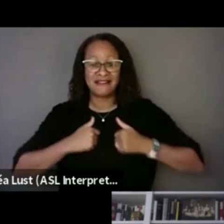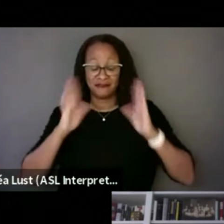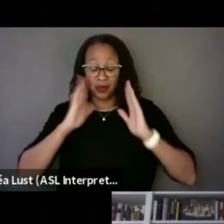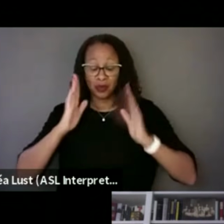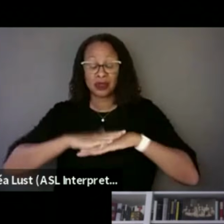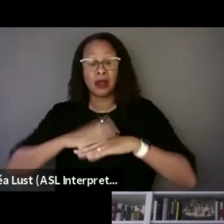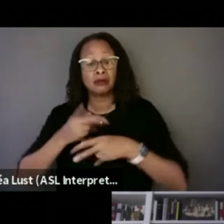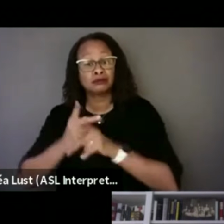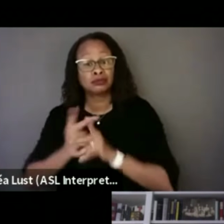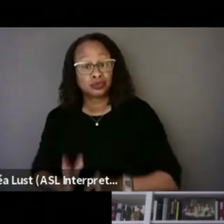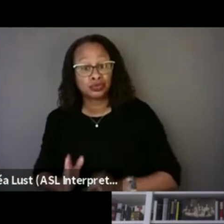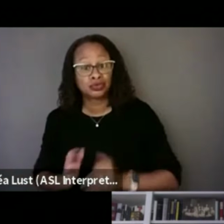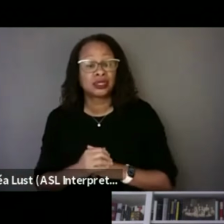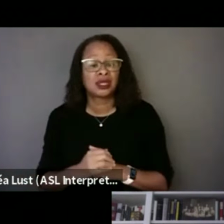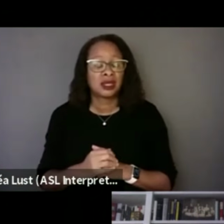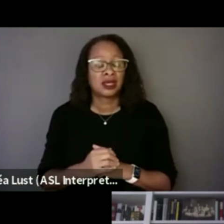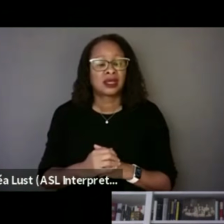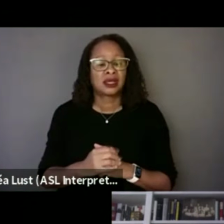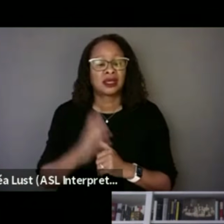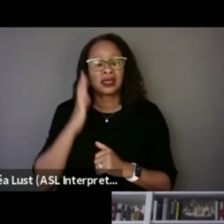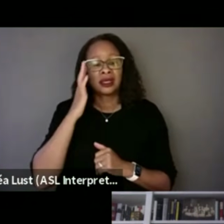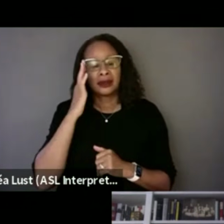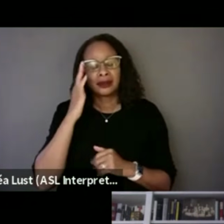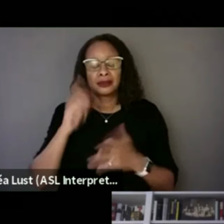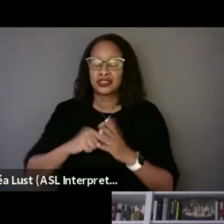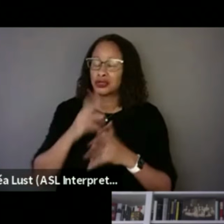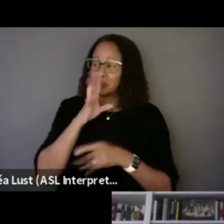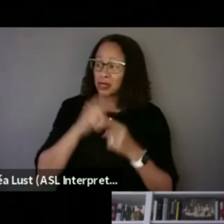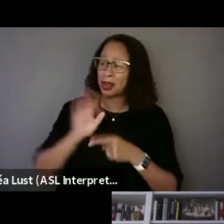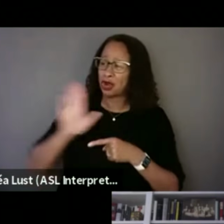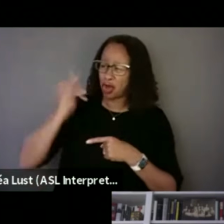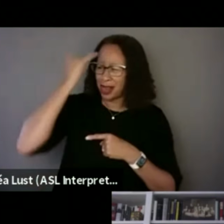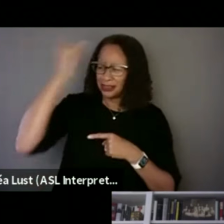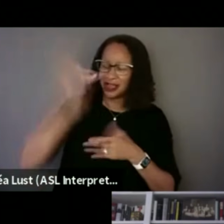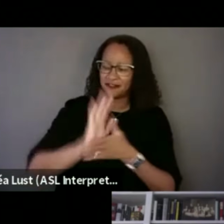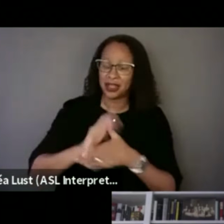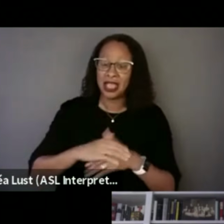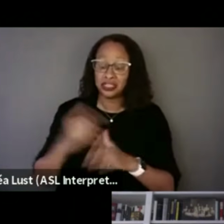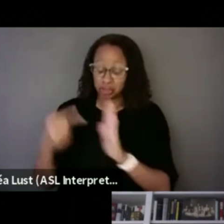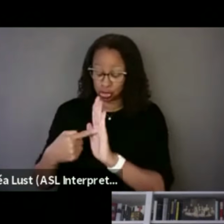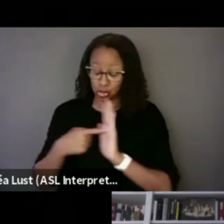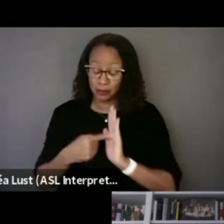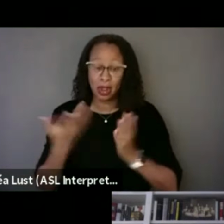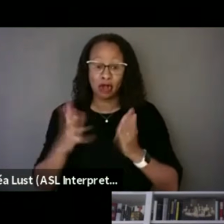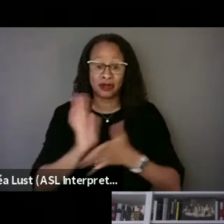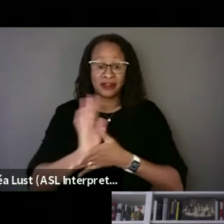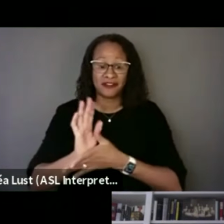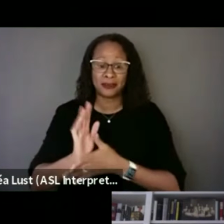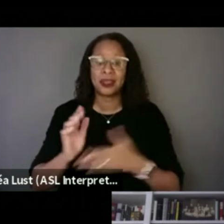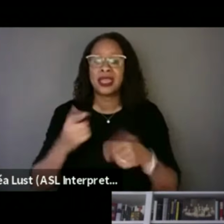And it, we started talking about this film and she showed me, she had already filmed in Greece.